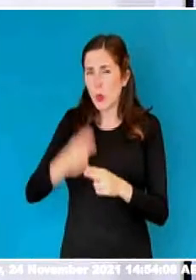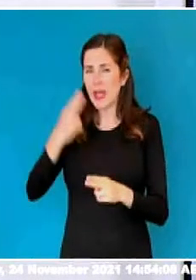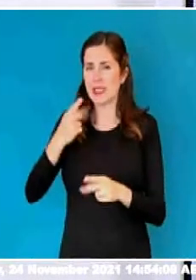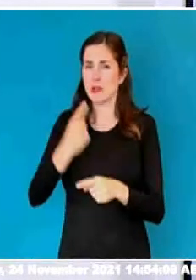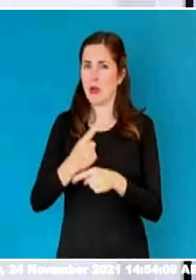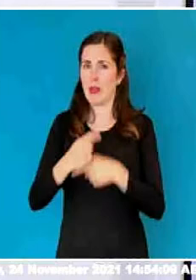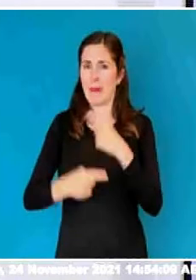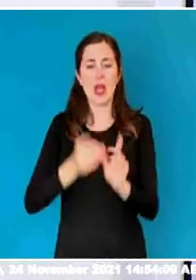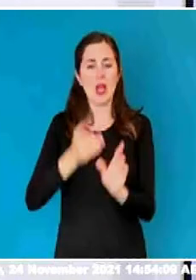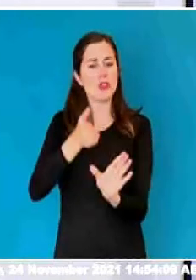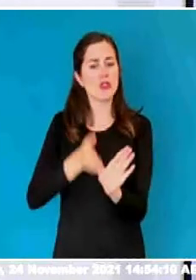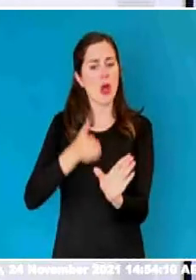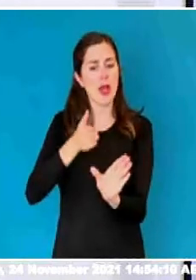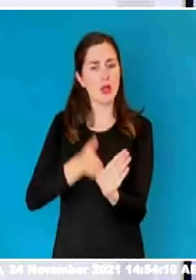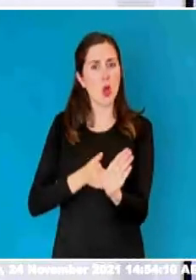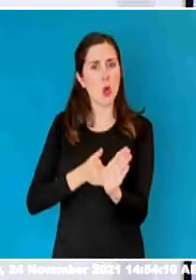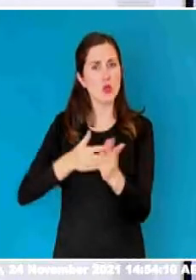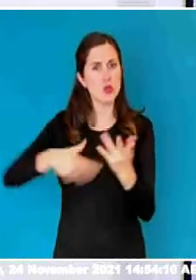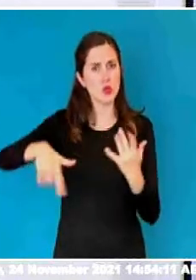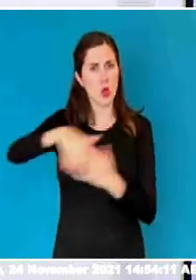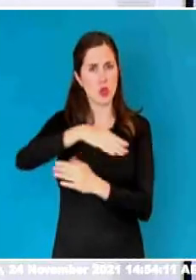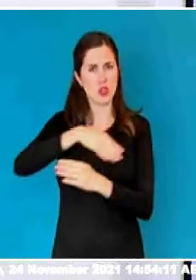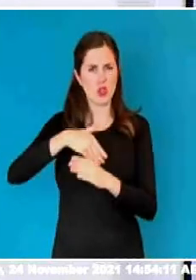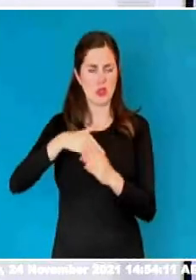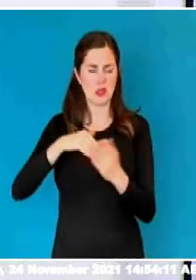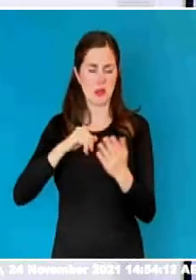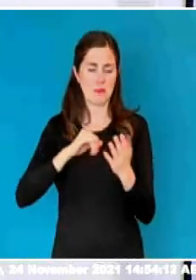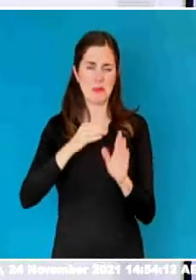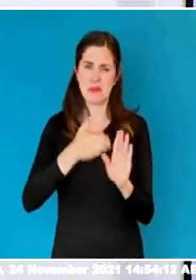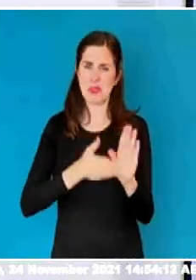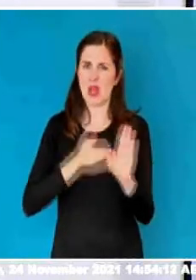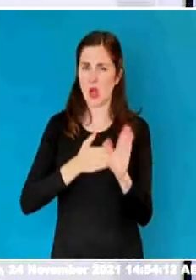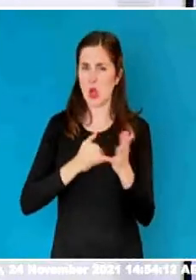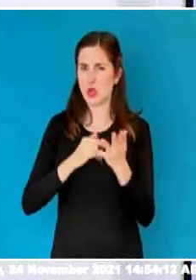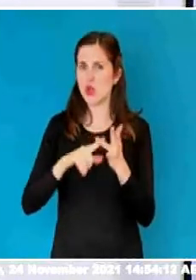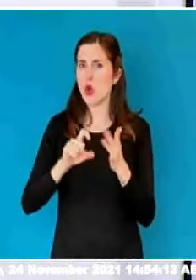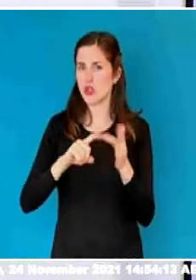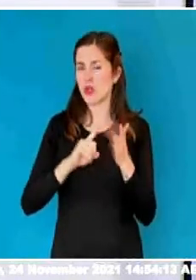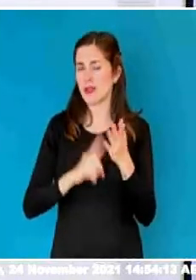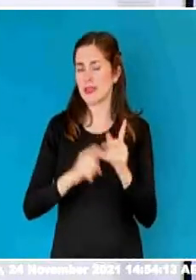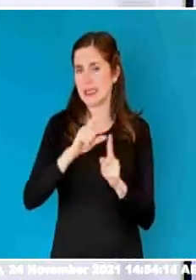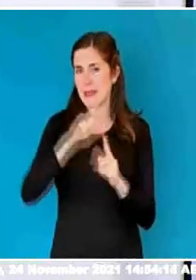workplace. As Ms Baxter said, there is lots of different disabilities, but the area of